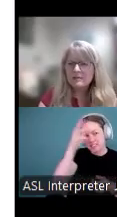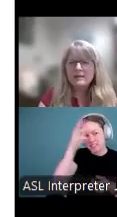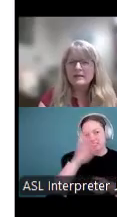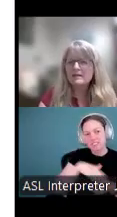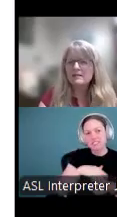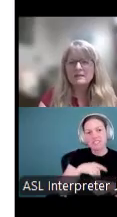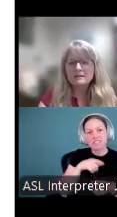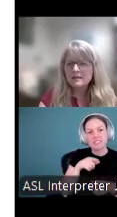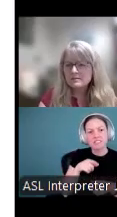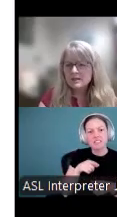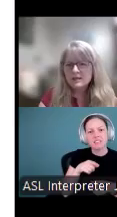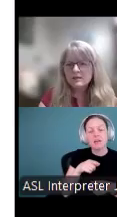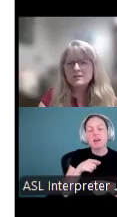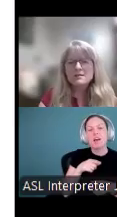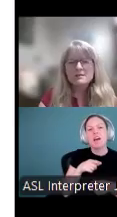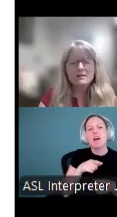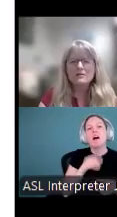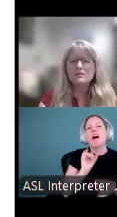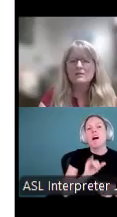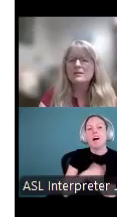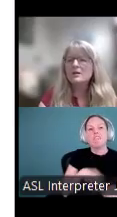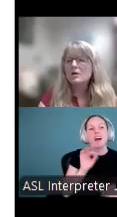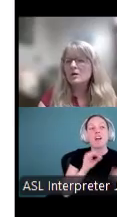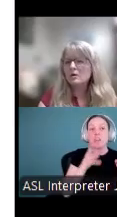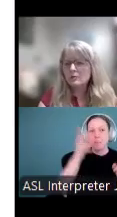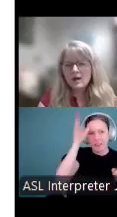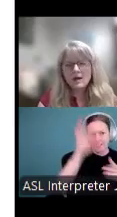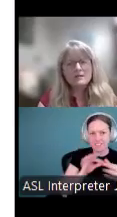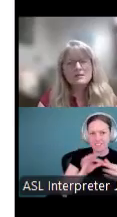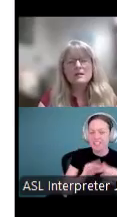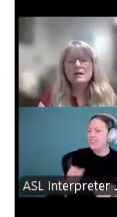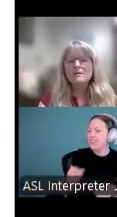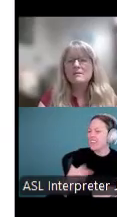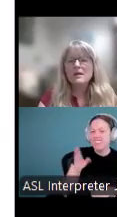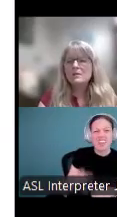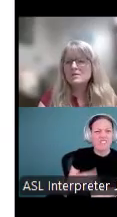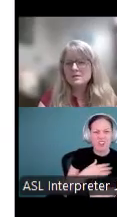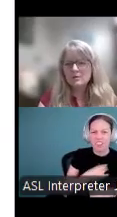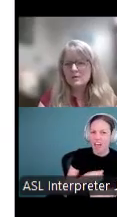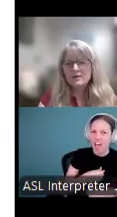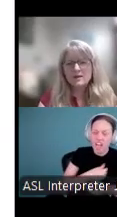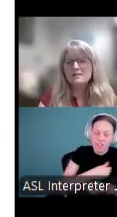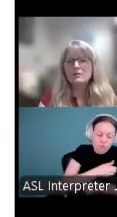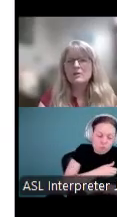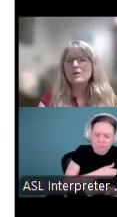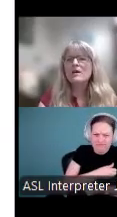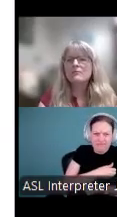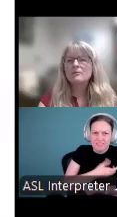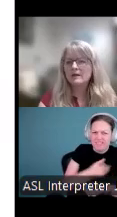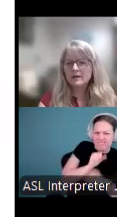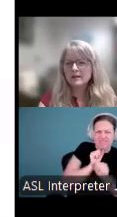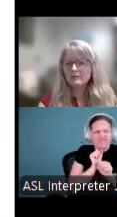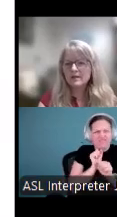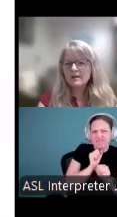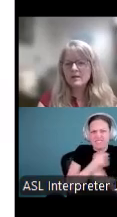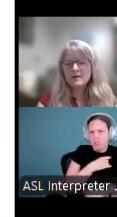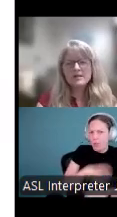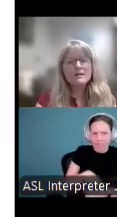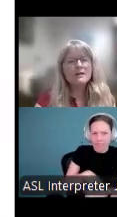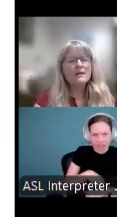baby, like they didn't like to be held and snuggled or rocked, and those were things that were not regulating for that baby,